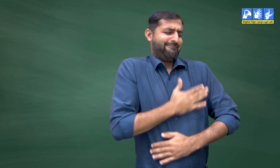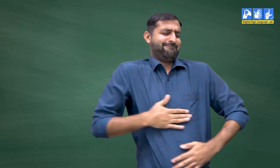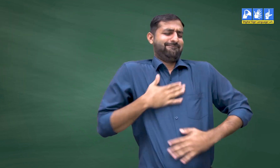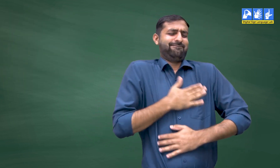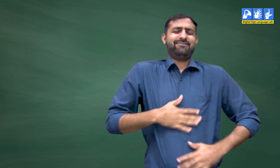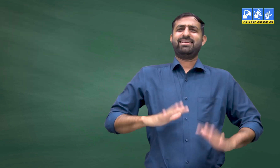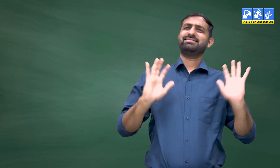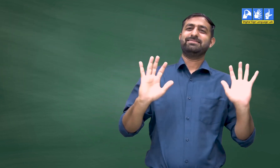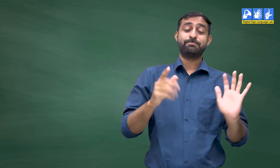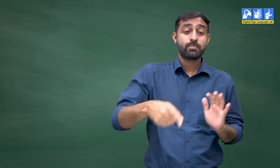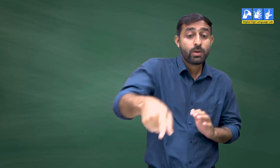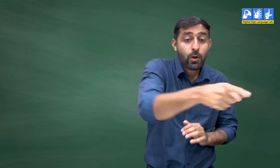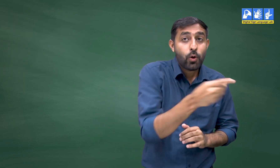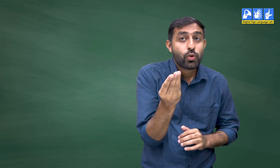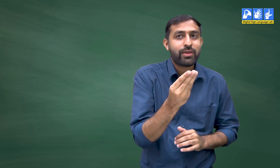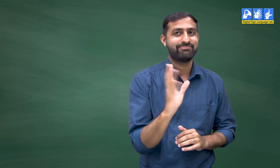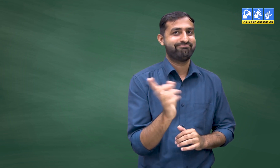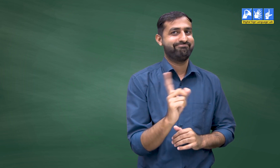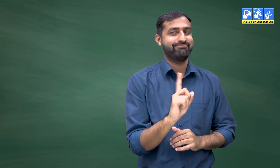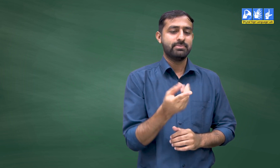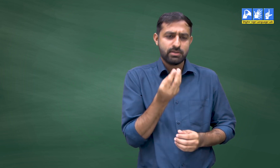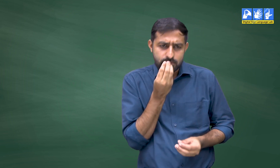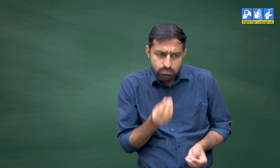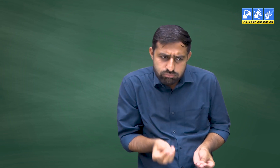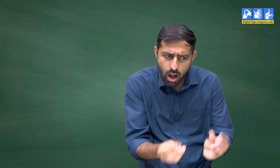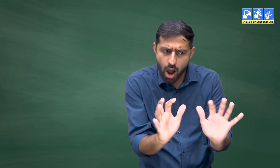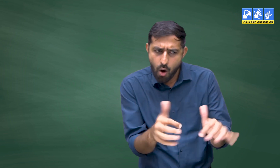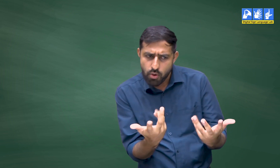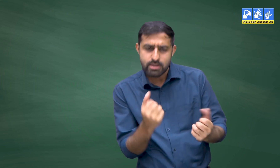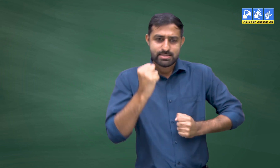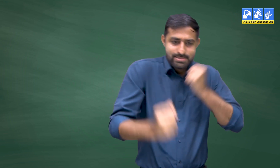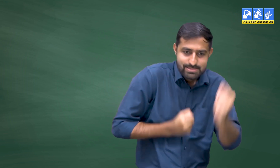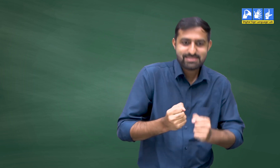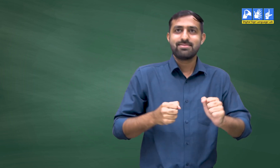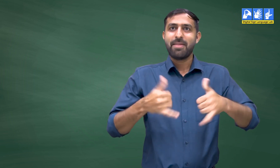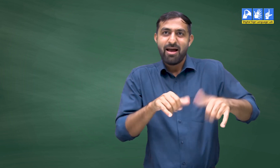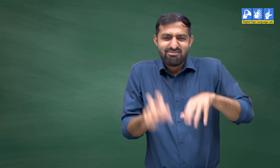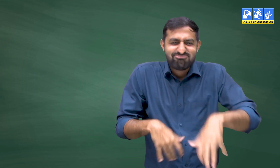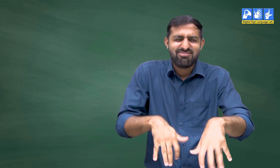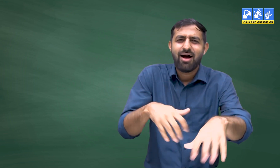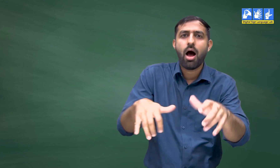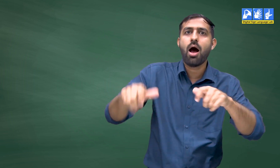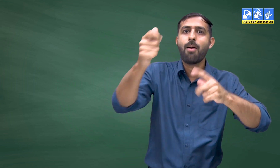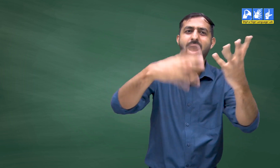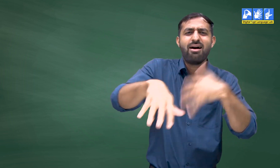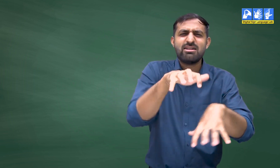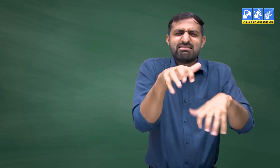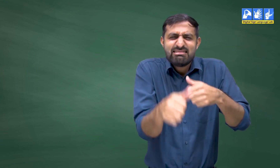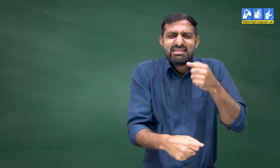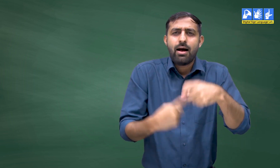their breakfast lunch and dinner and have a good time. This kind of food is not healthy for dogs. With the other active dogs around